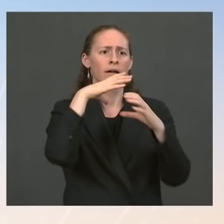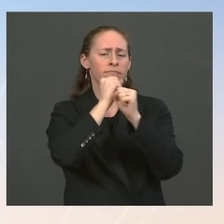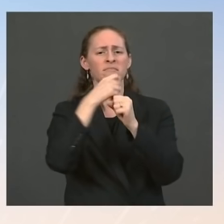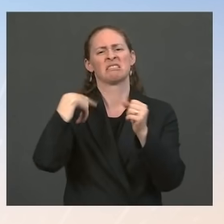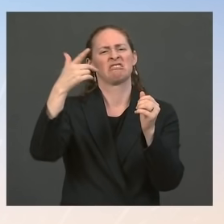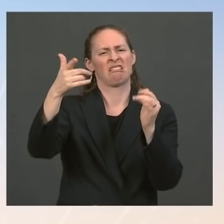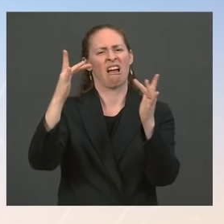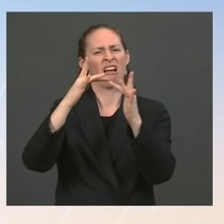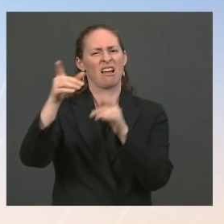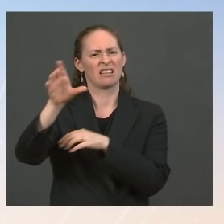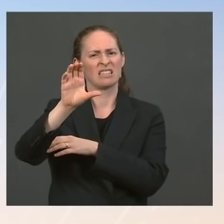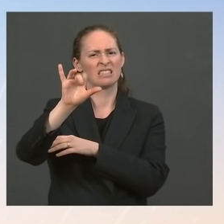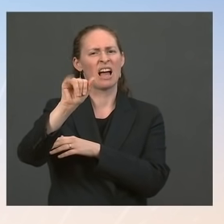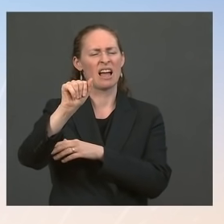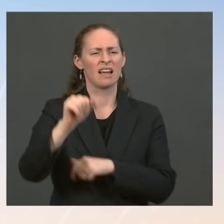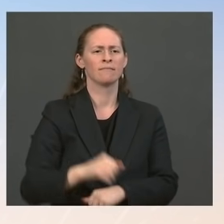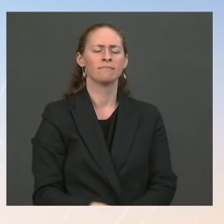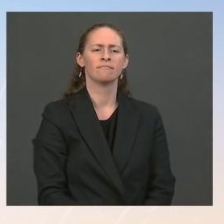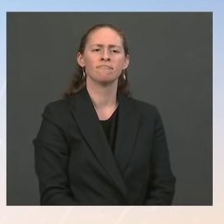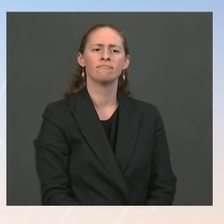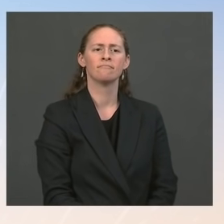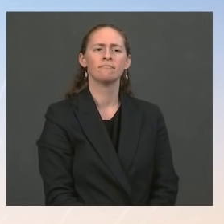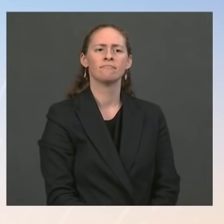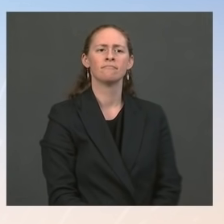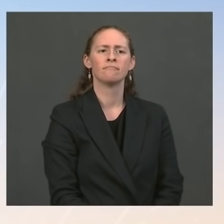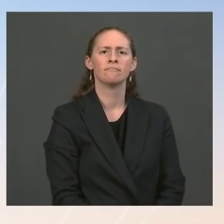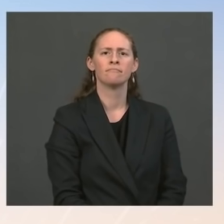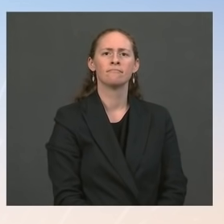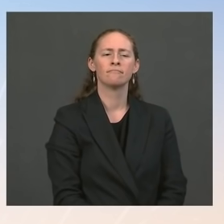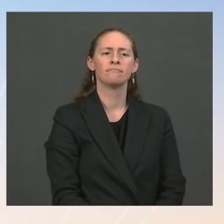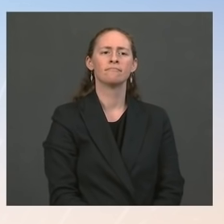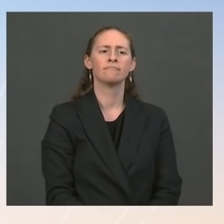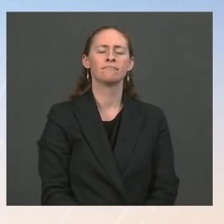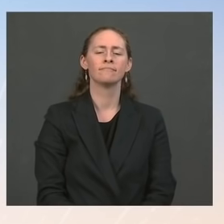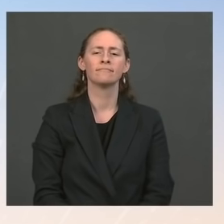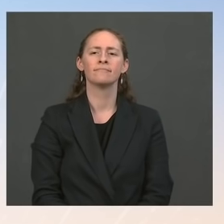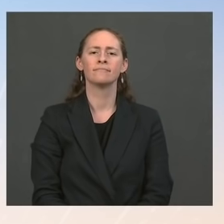Ms. Psaki: I think I spoke to that on Friday. Go ahead. The Press: Thank you, Jen. The President has not shied away